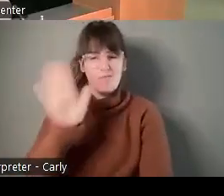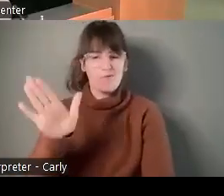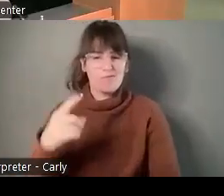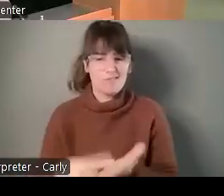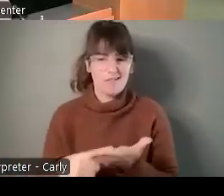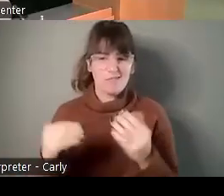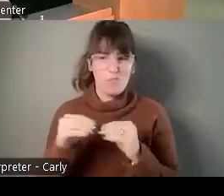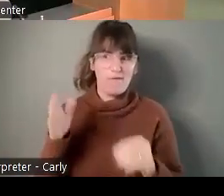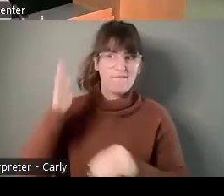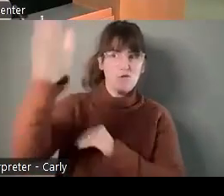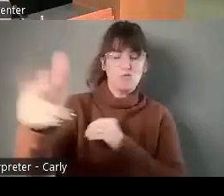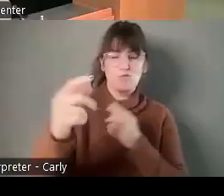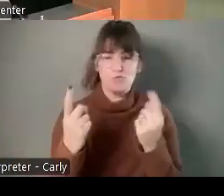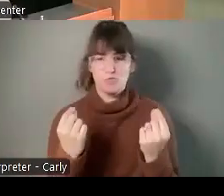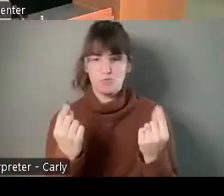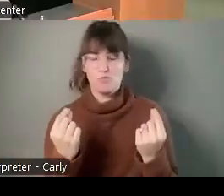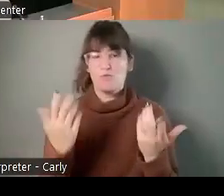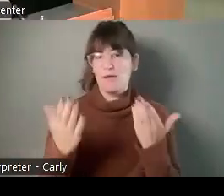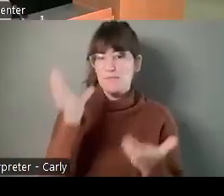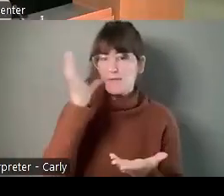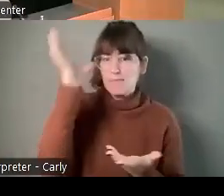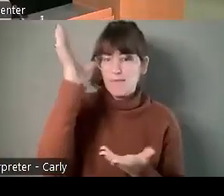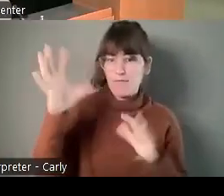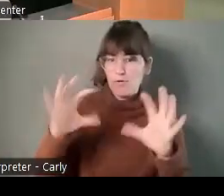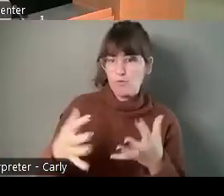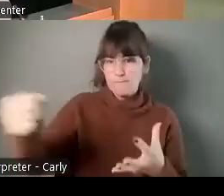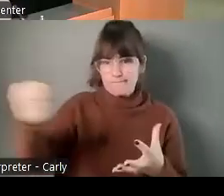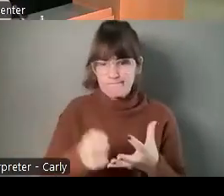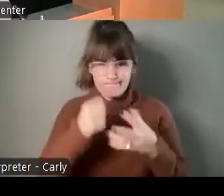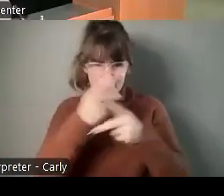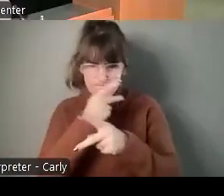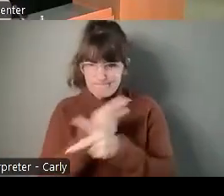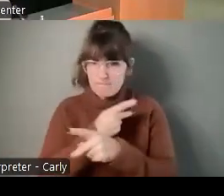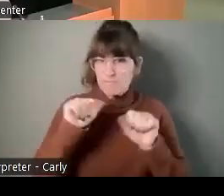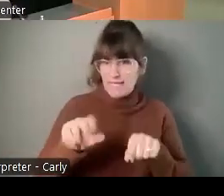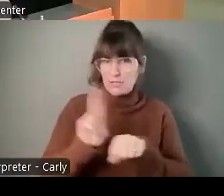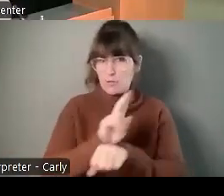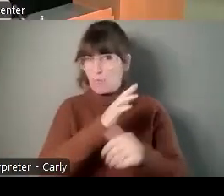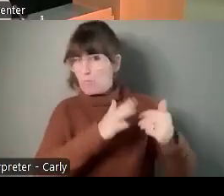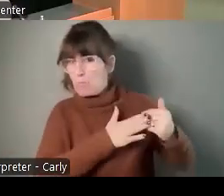having parent groups to assess the feasibility um, of the NSP as well and to kind of support parents